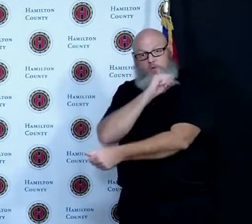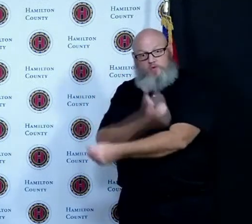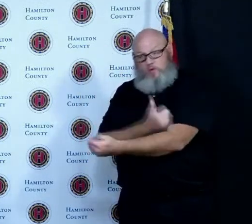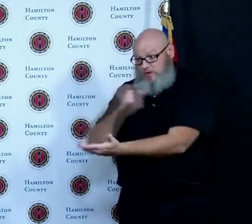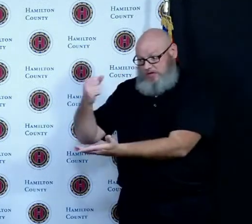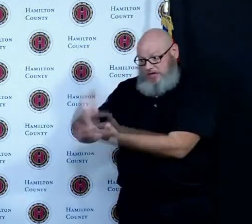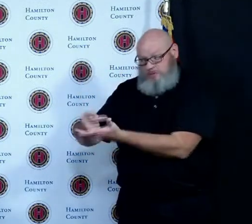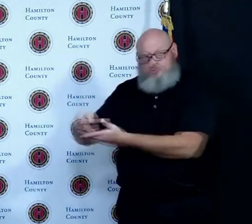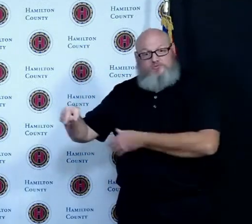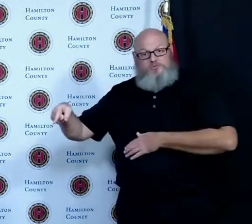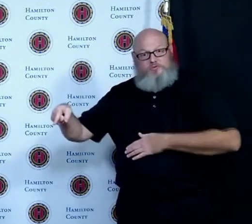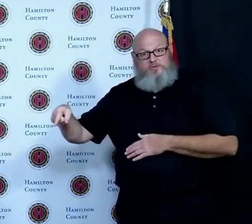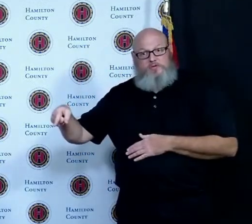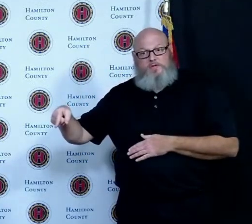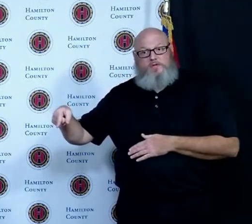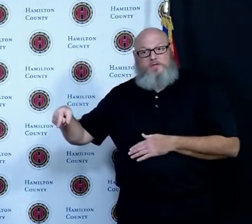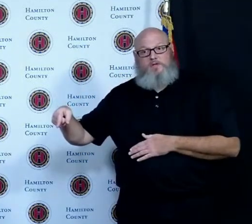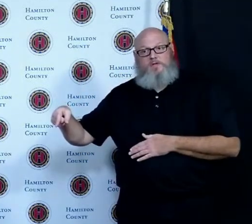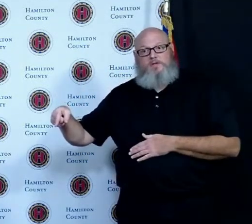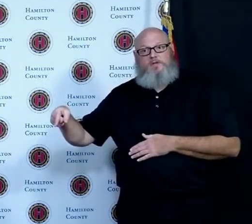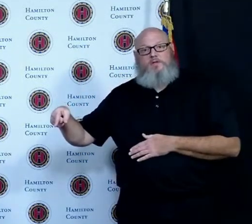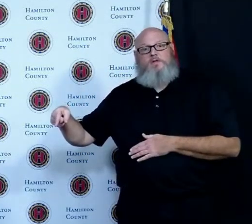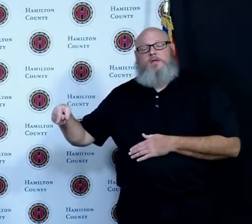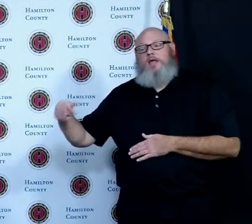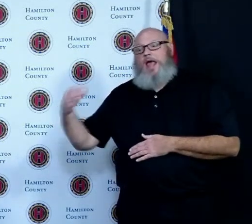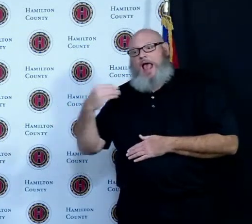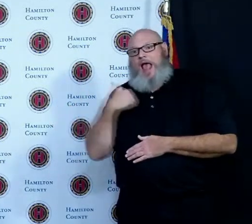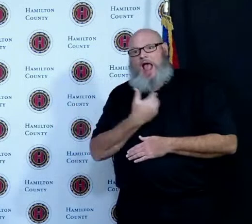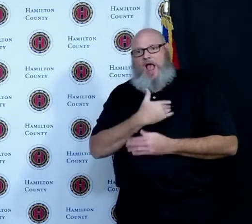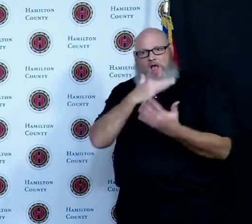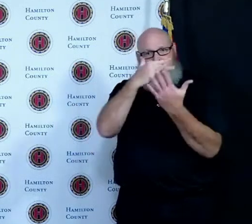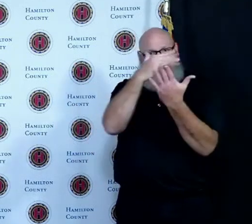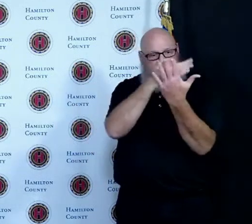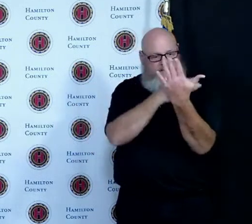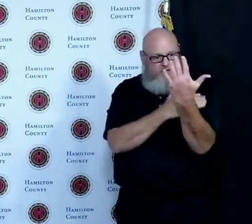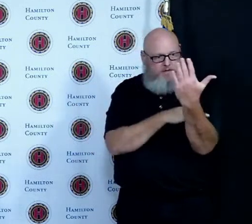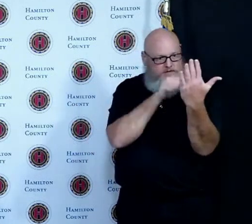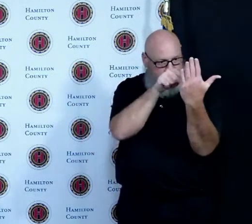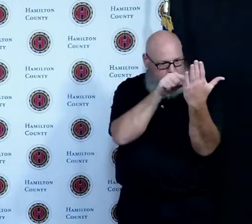and you know these types of delays do make it very difficult to plan a vaccination campaign